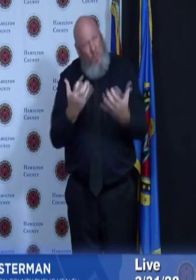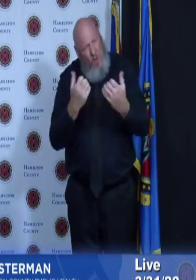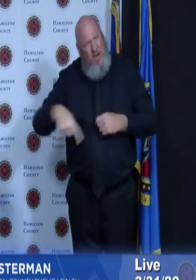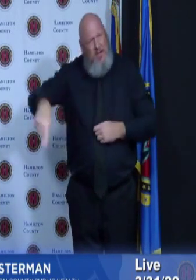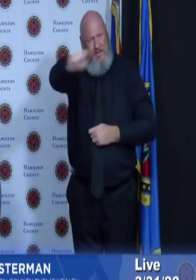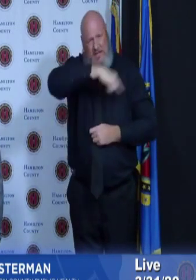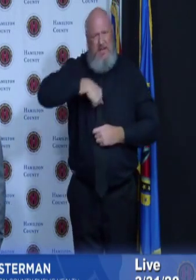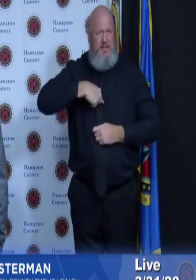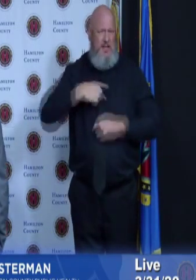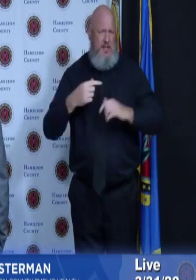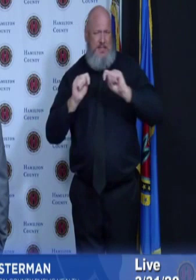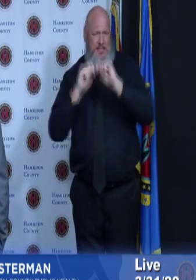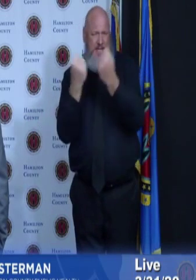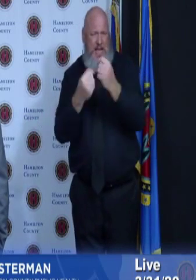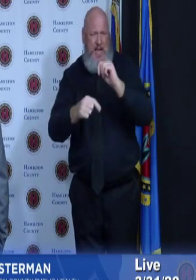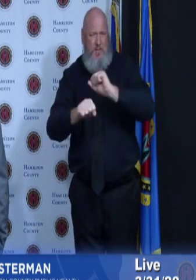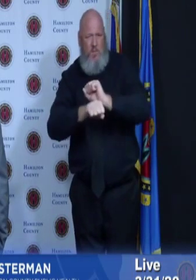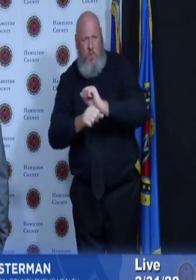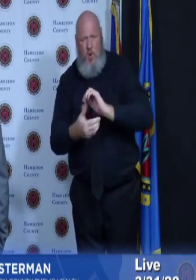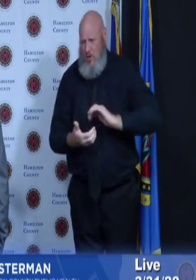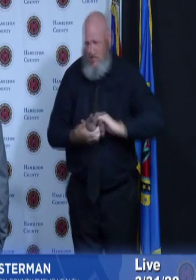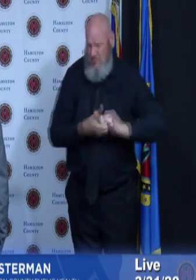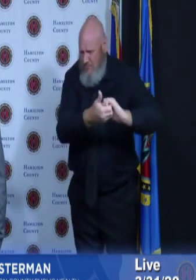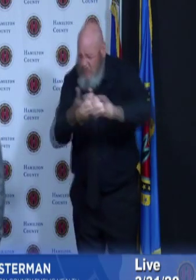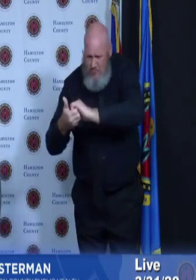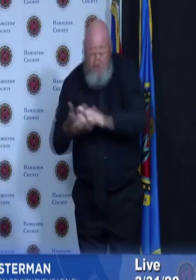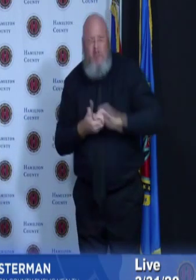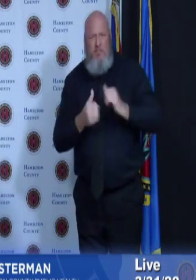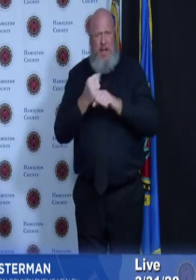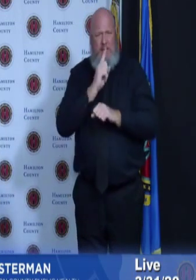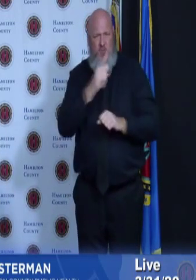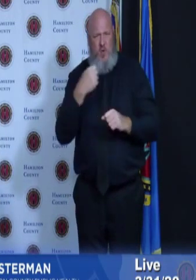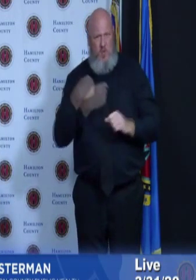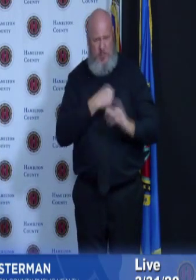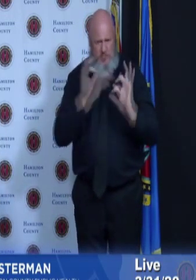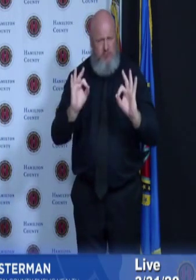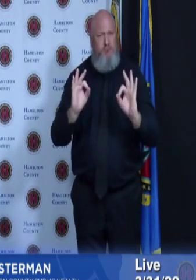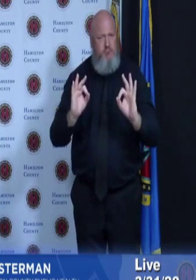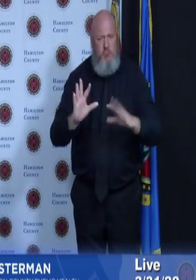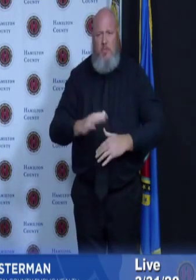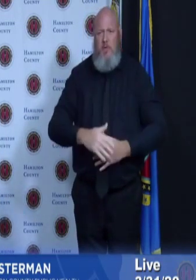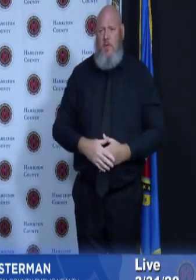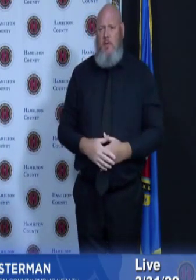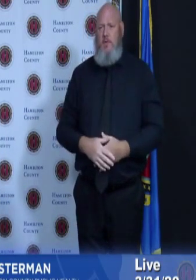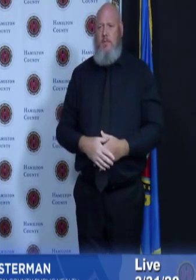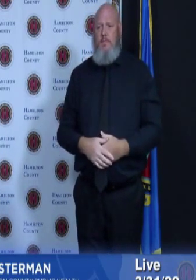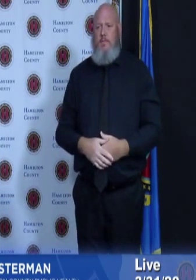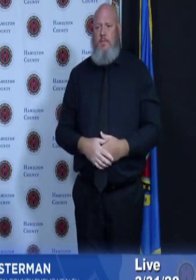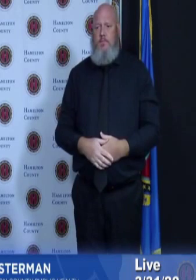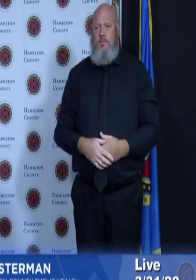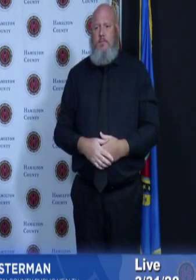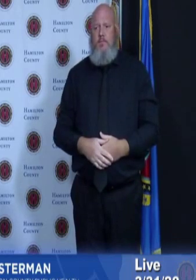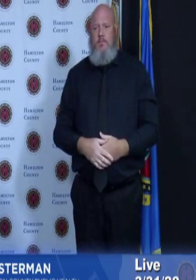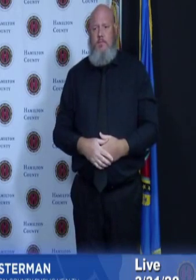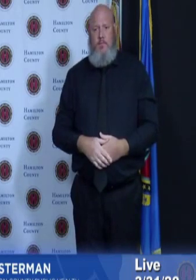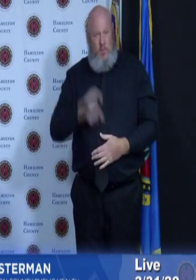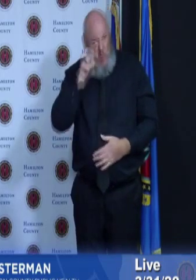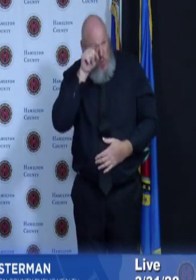shared last week and I want to reiterate it for us as parents it's really important that your kids are not hanging out with other kids from other